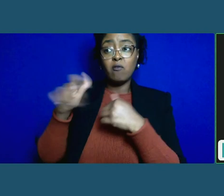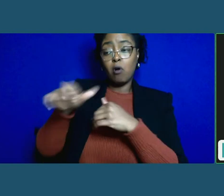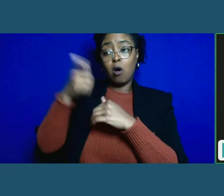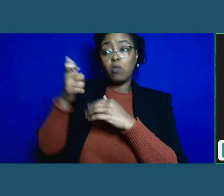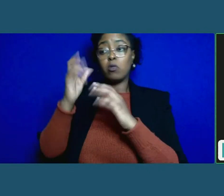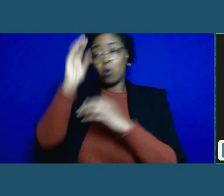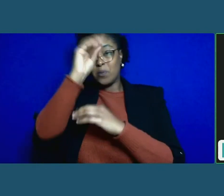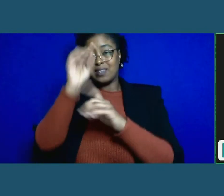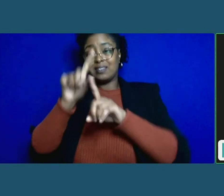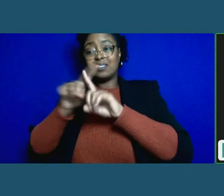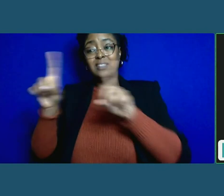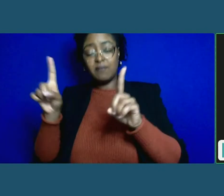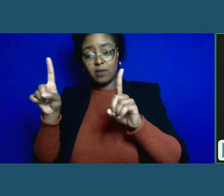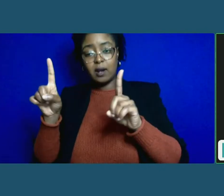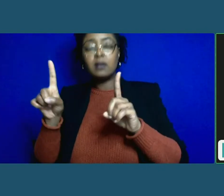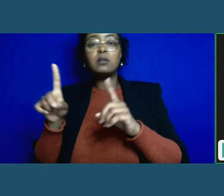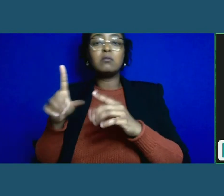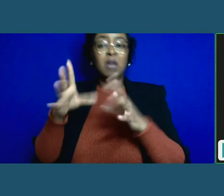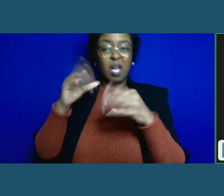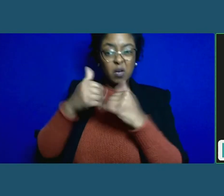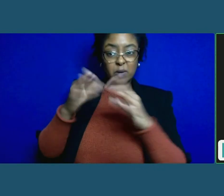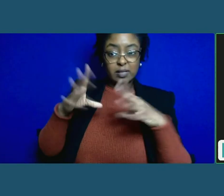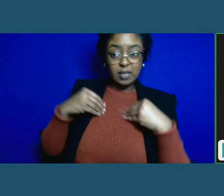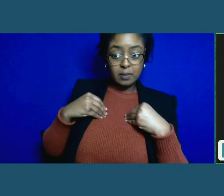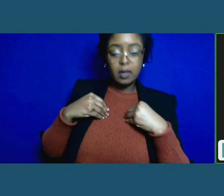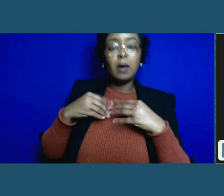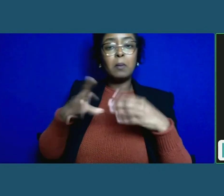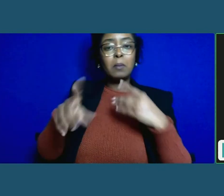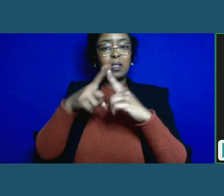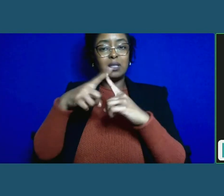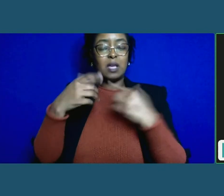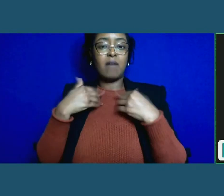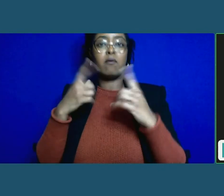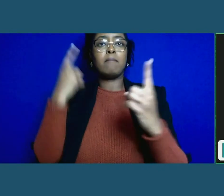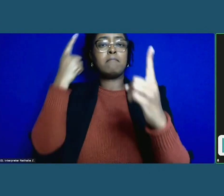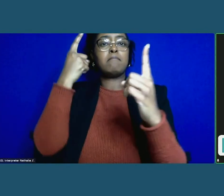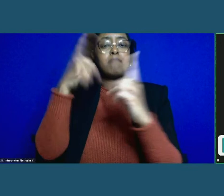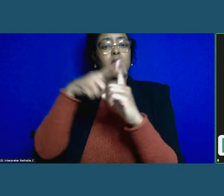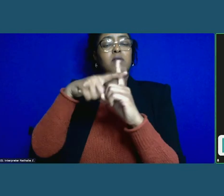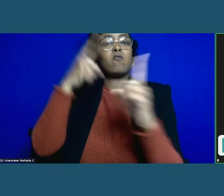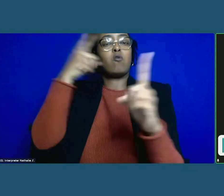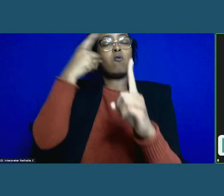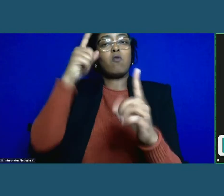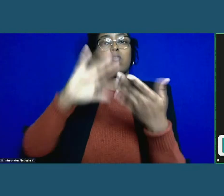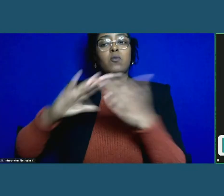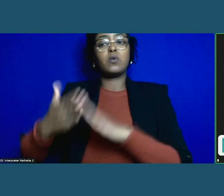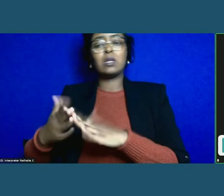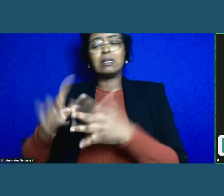understanding opinions that are differing but trying to get to a